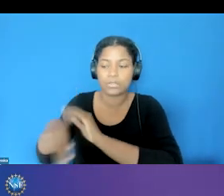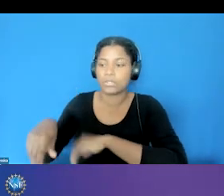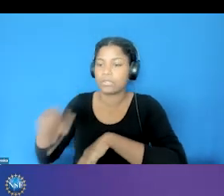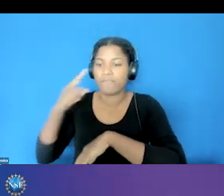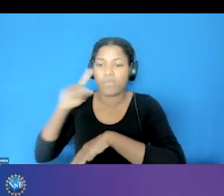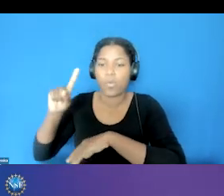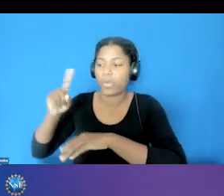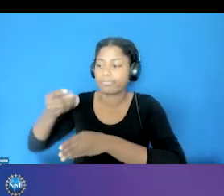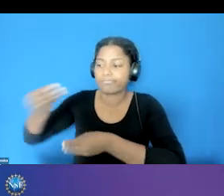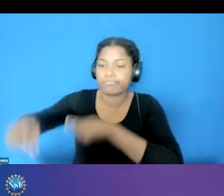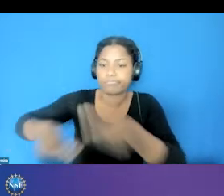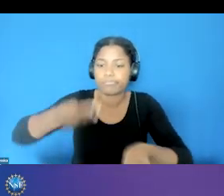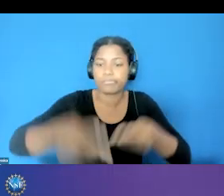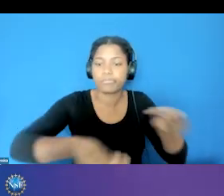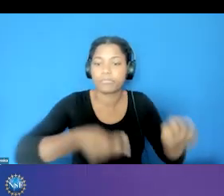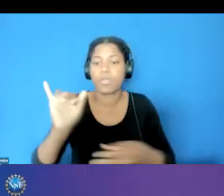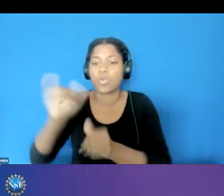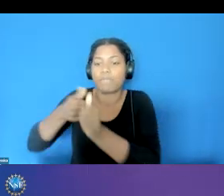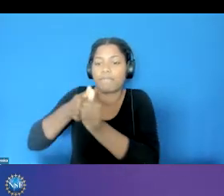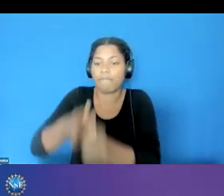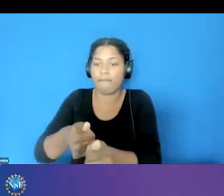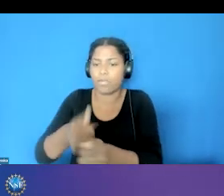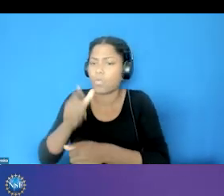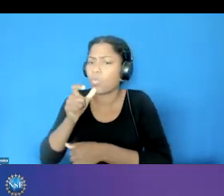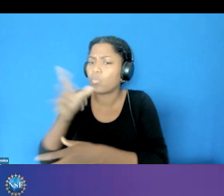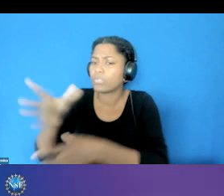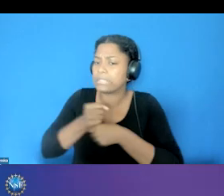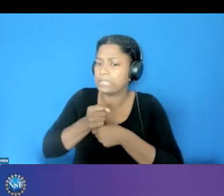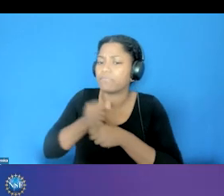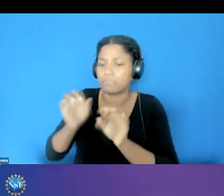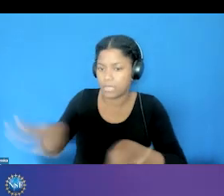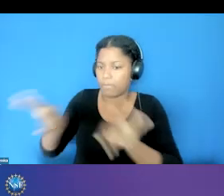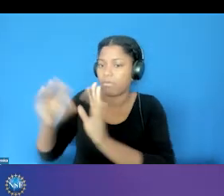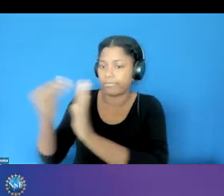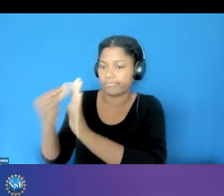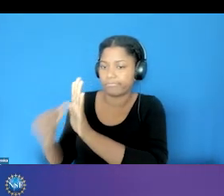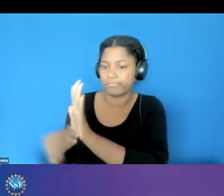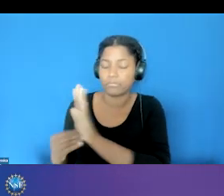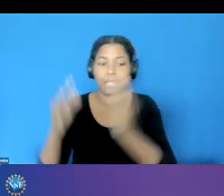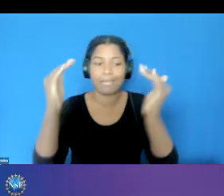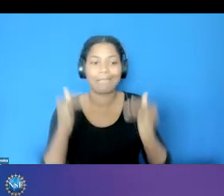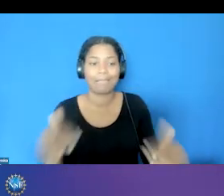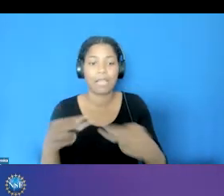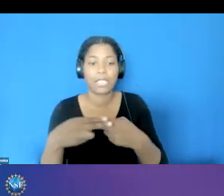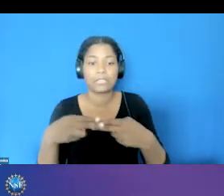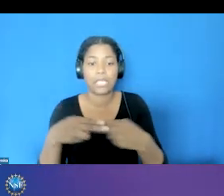for disbursement and tracking purposes. Okay? Next slide. Jeff?